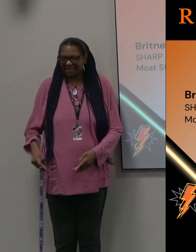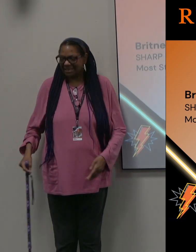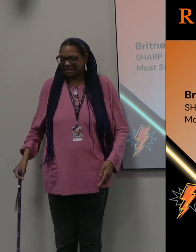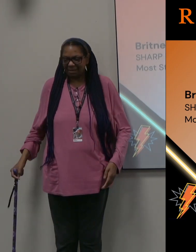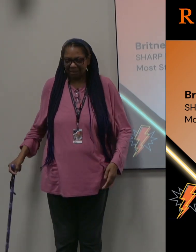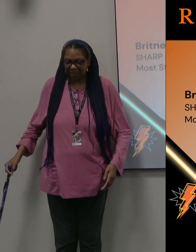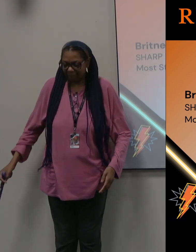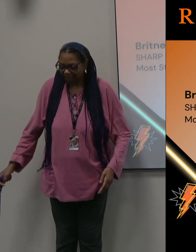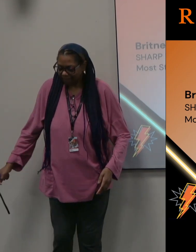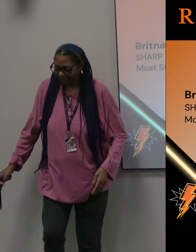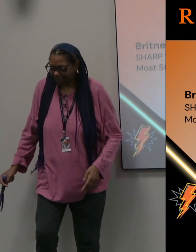Britney said, "Thank you."